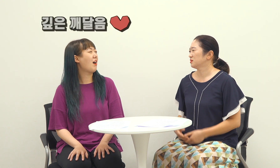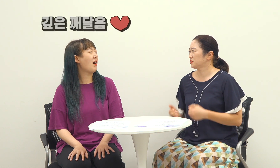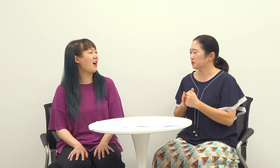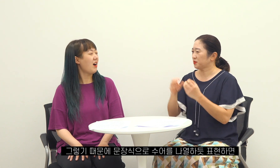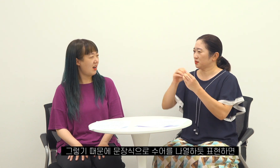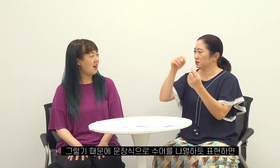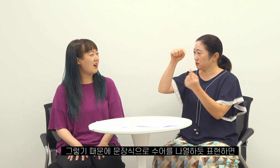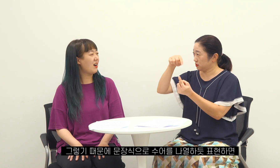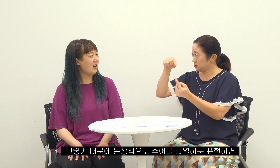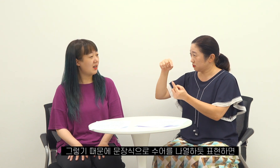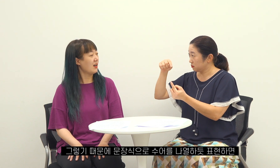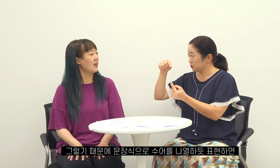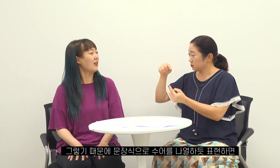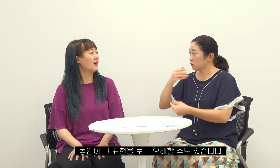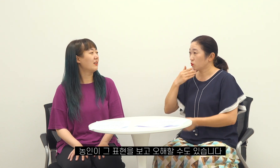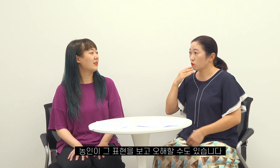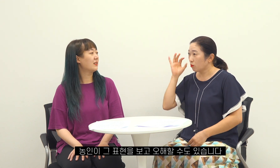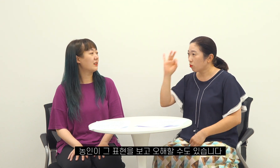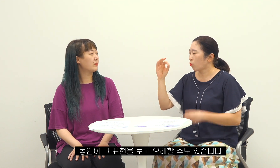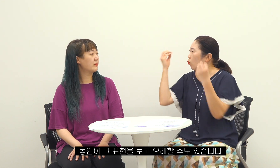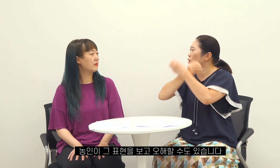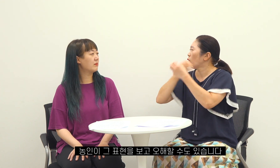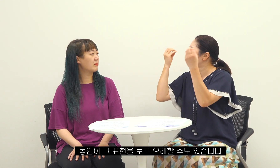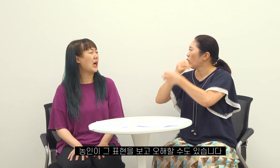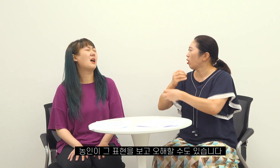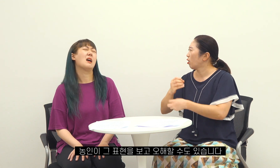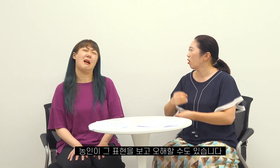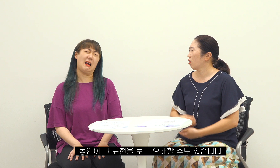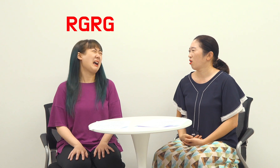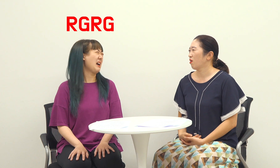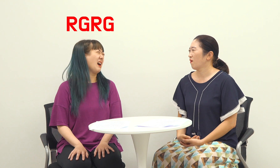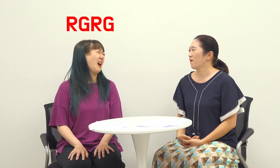Therefore, if you express it as if it were a sign language in a sentence form,